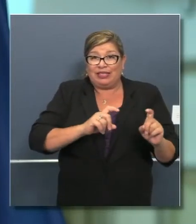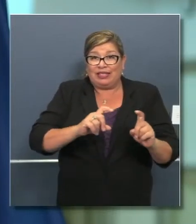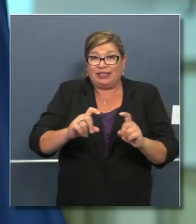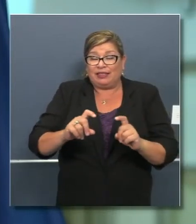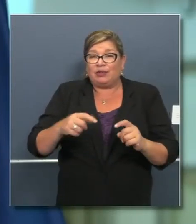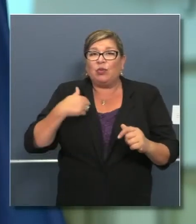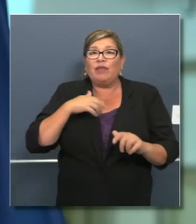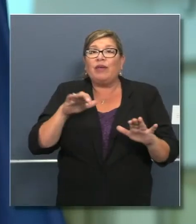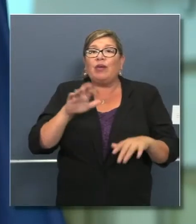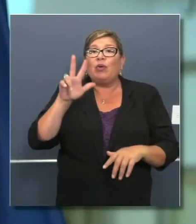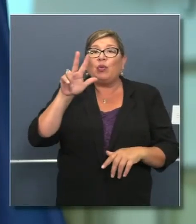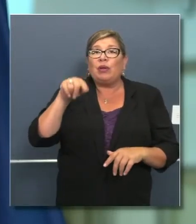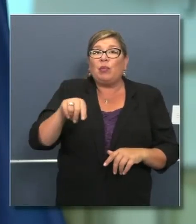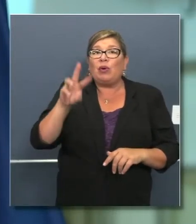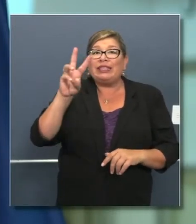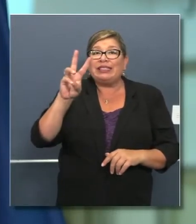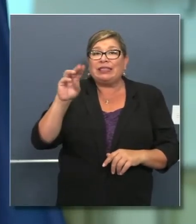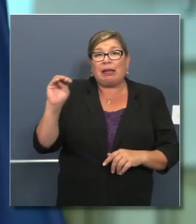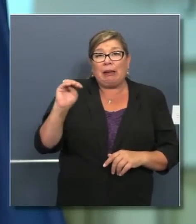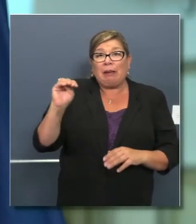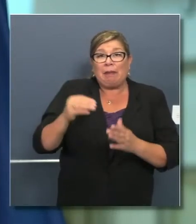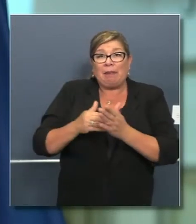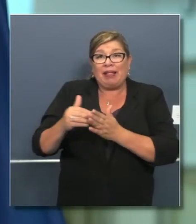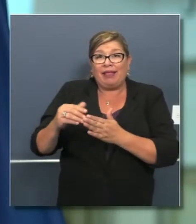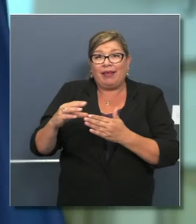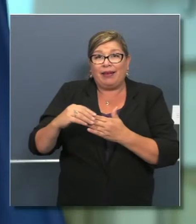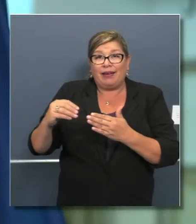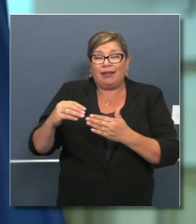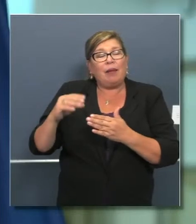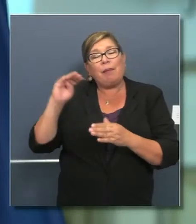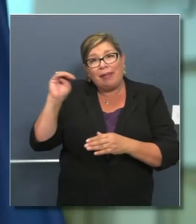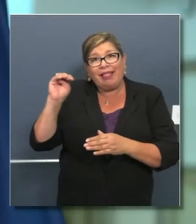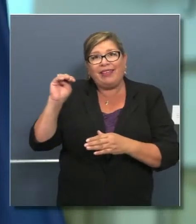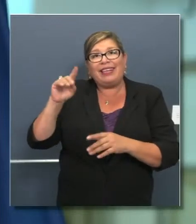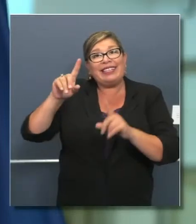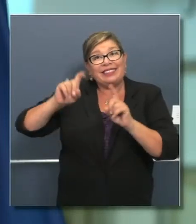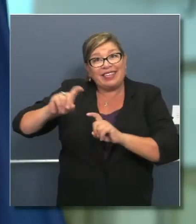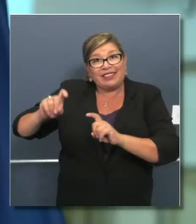three point six million tests through the math on that and by the way average one hundred dollars